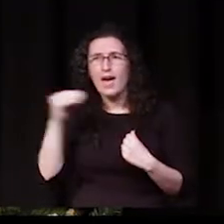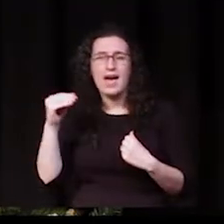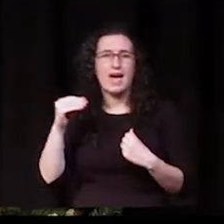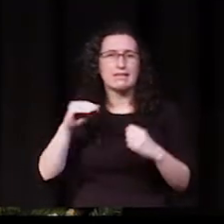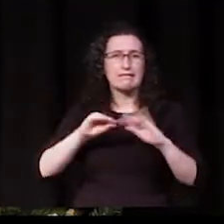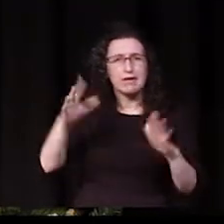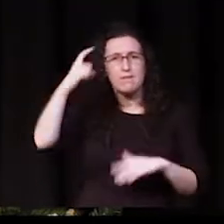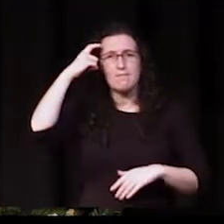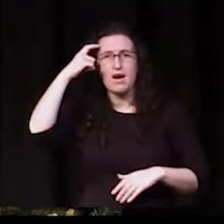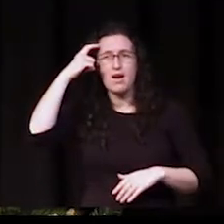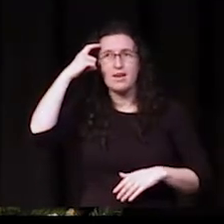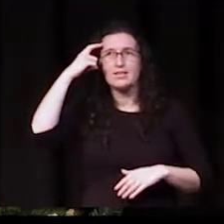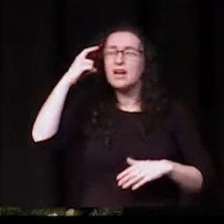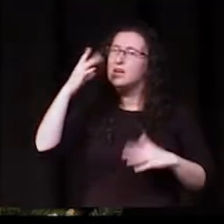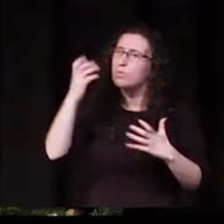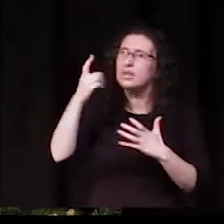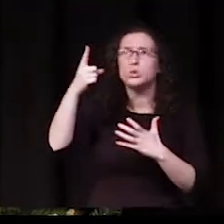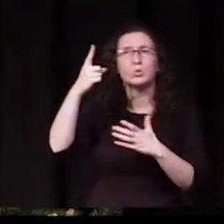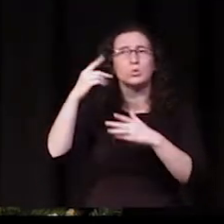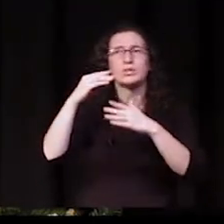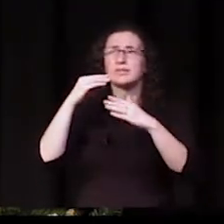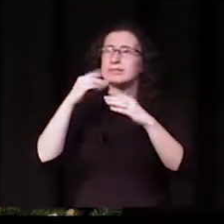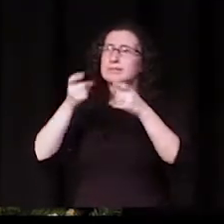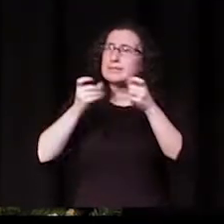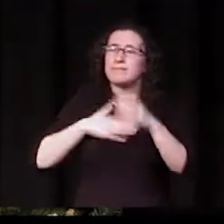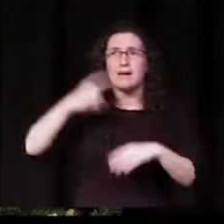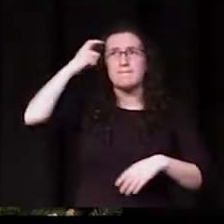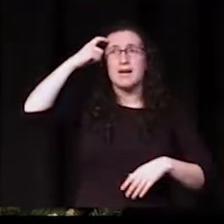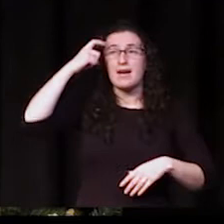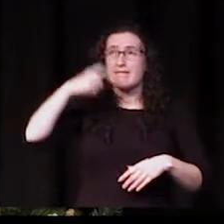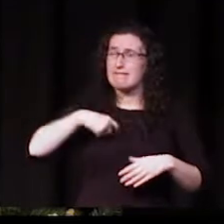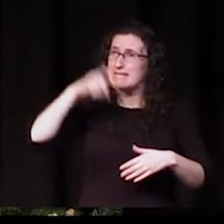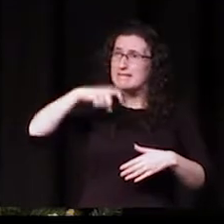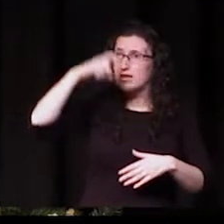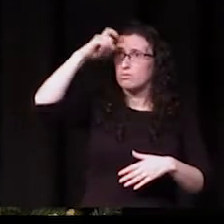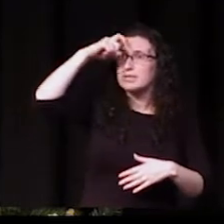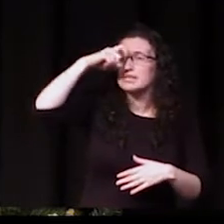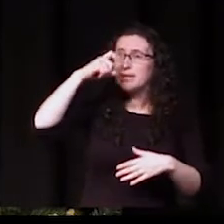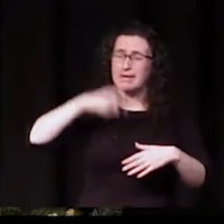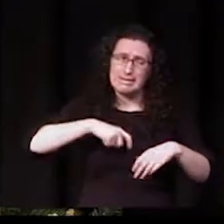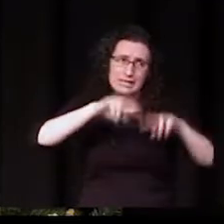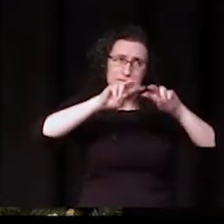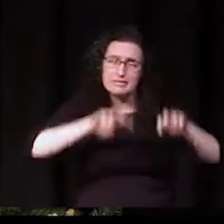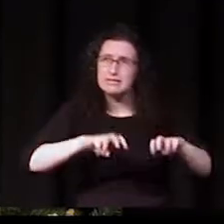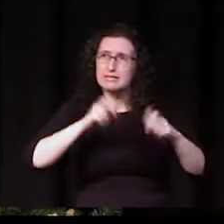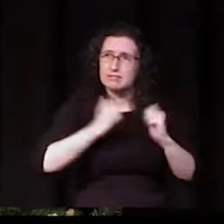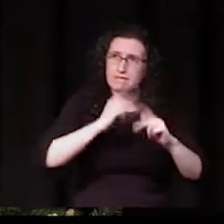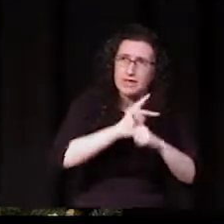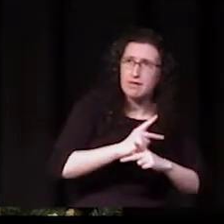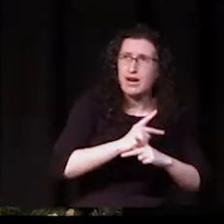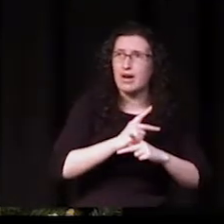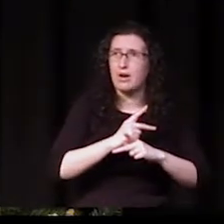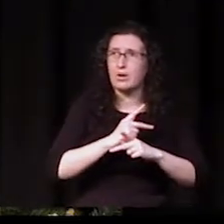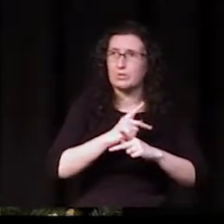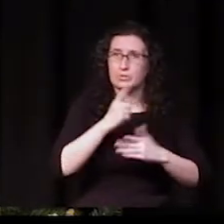"And I walk forward trusting that You "can give me the wisdom that I need, "the discernment that I need for the things that are "on my plate today?"